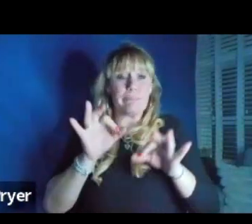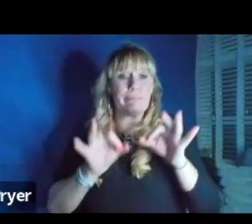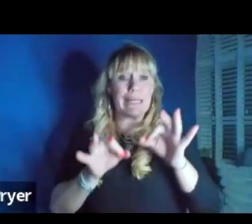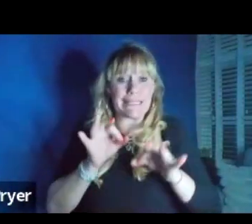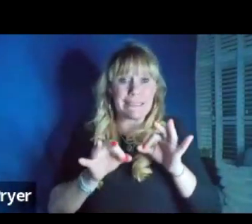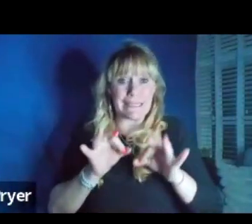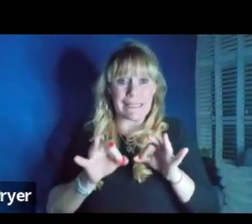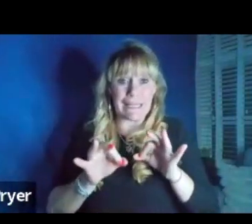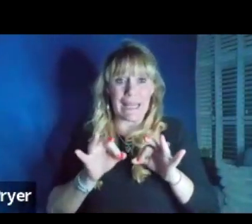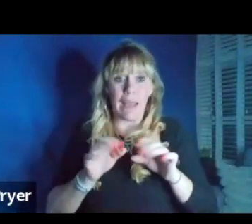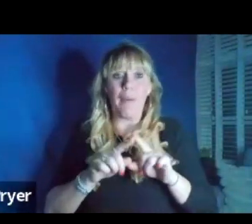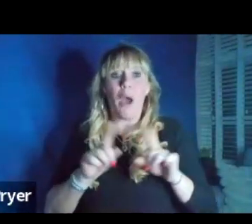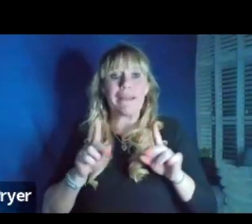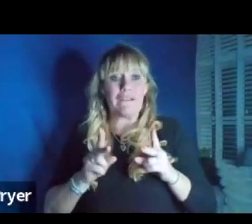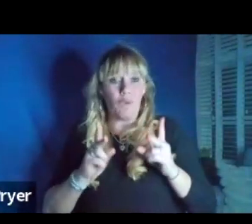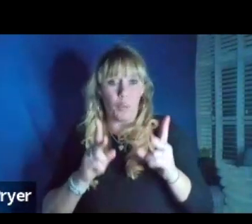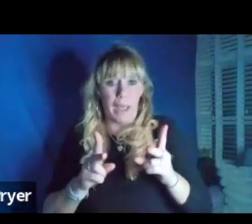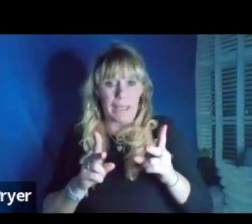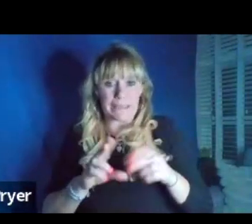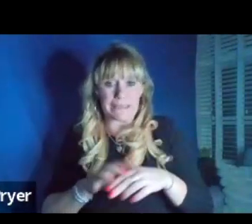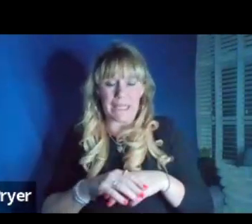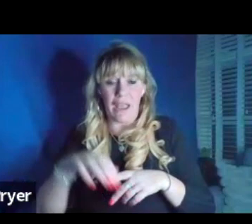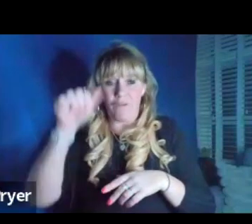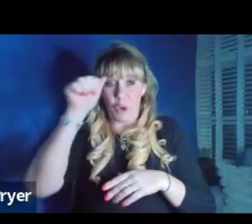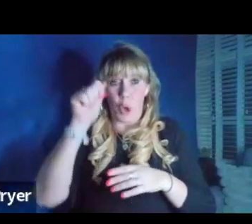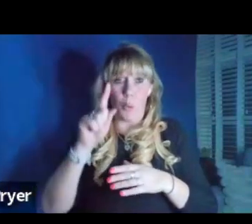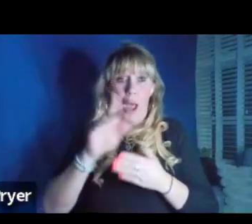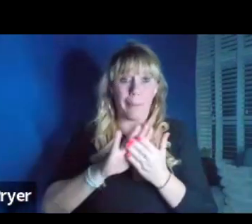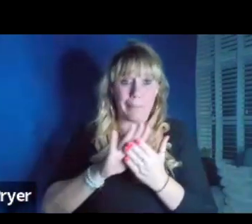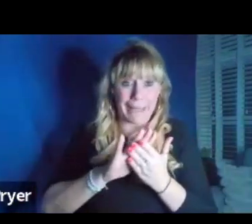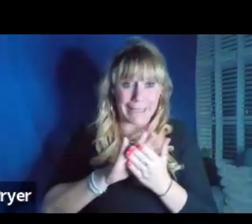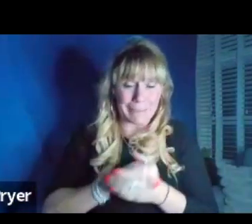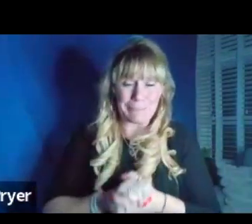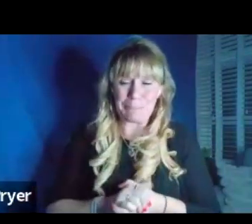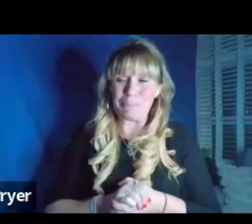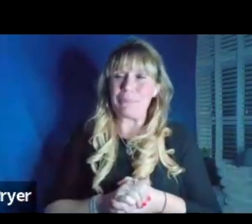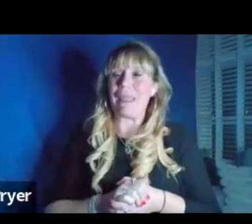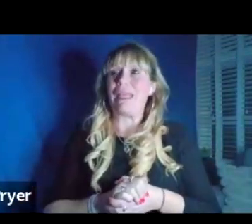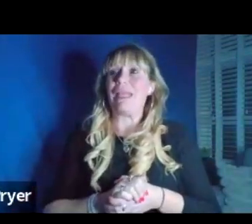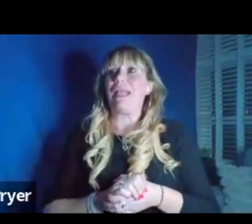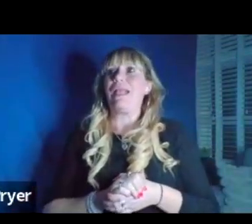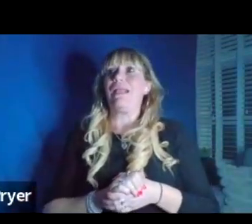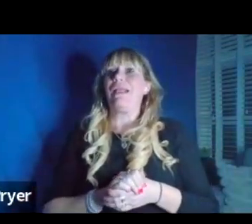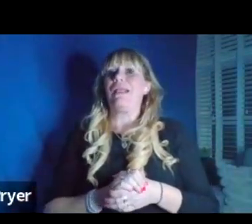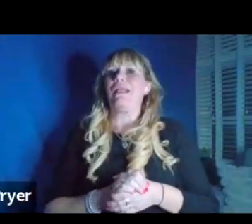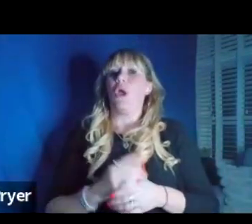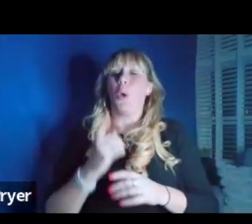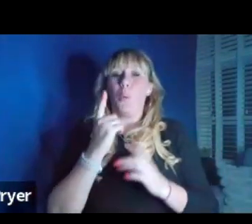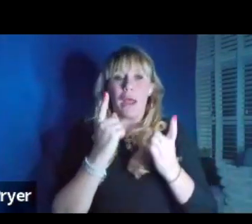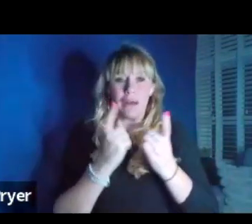if you know what I mean, and one of the things that sort of fitted with a lesbian fantasy